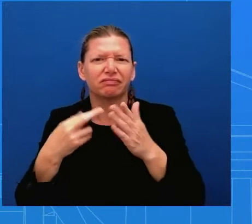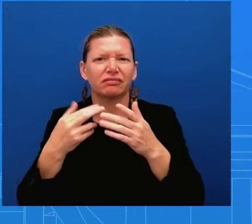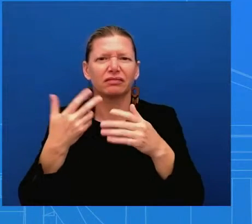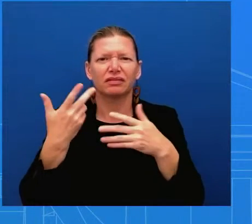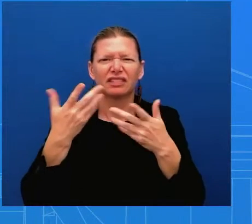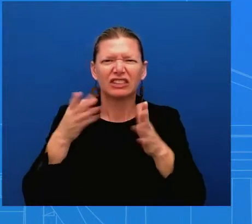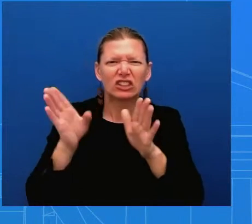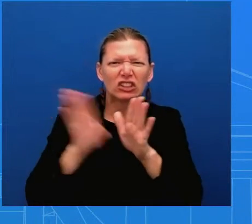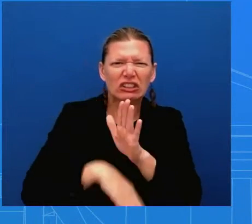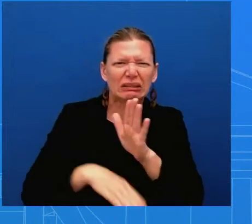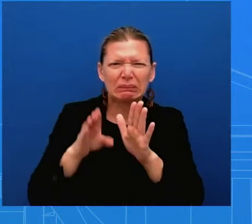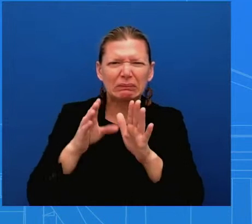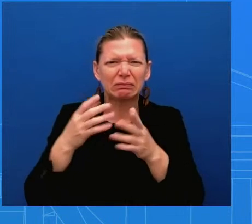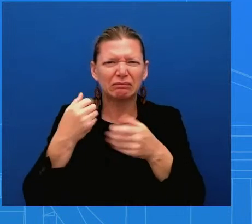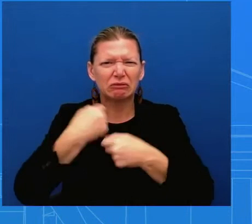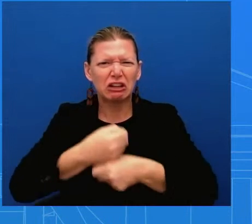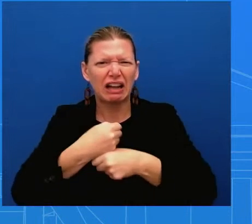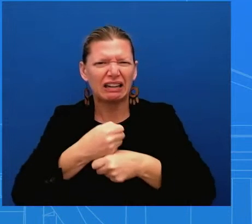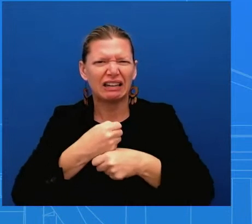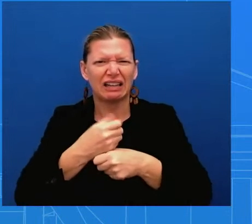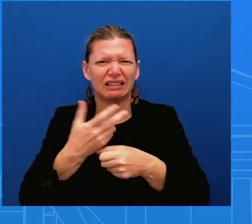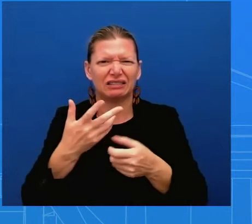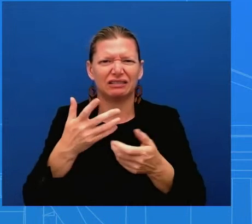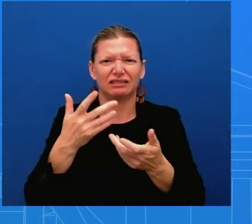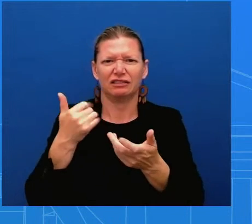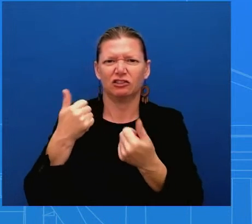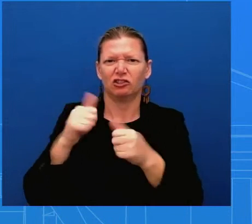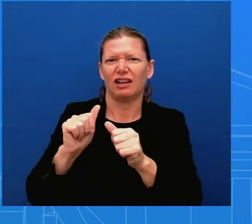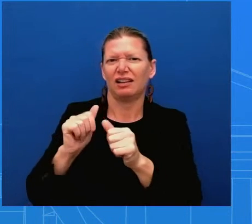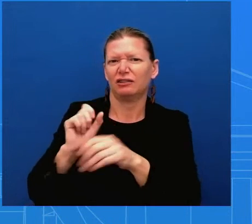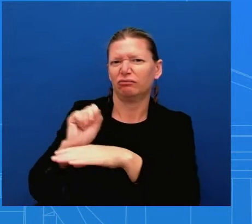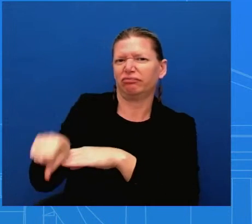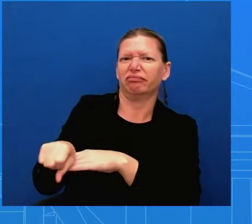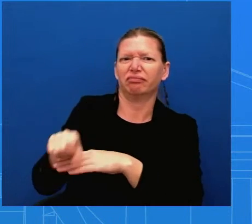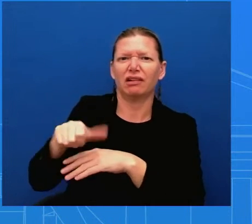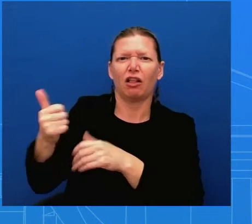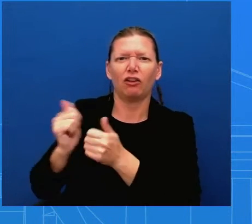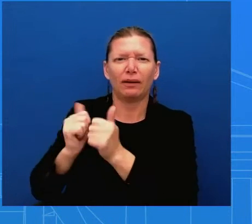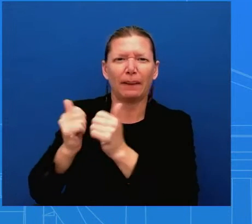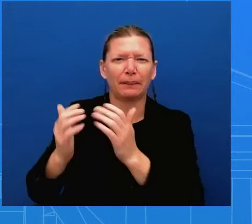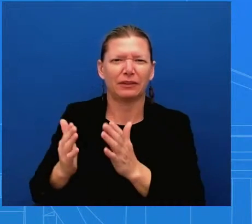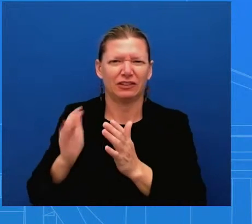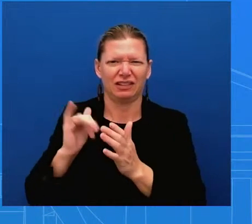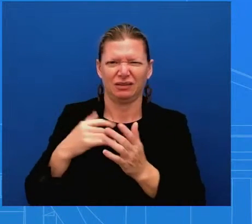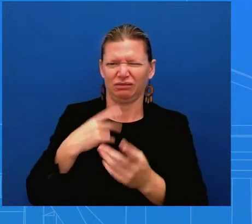And that's what we have seen from China with their unfair trade policies. We have done the opposite here.